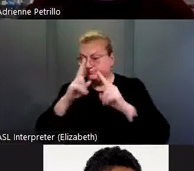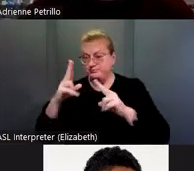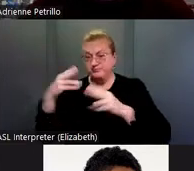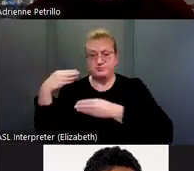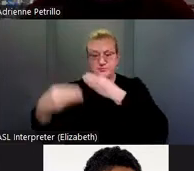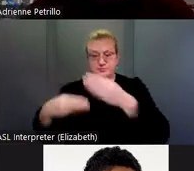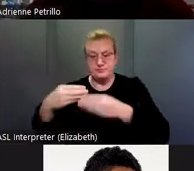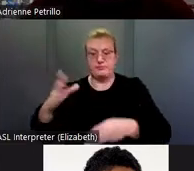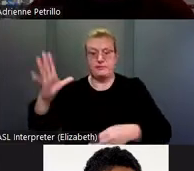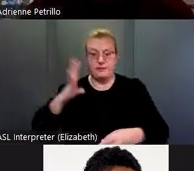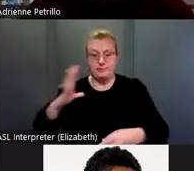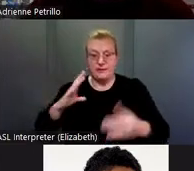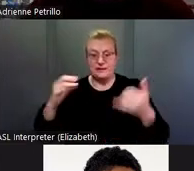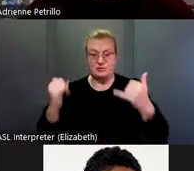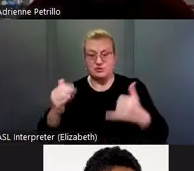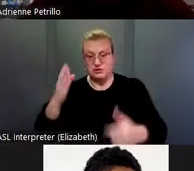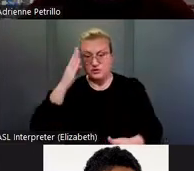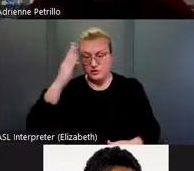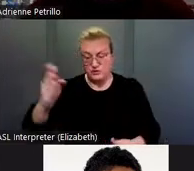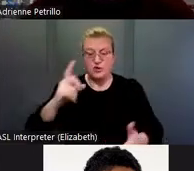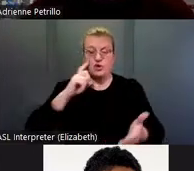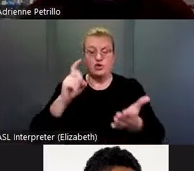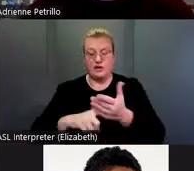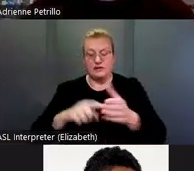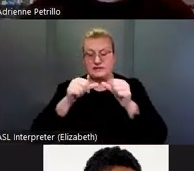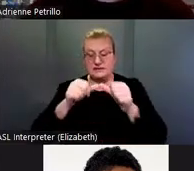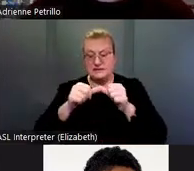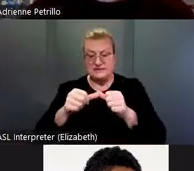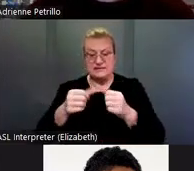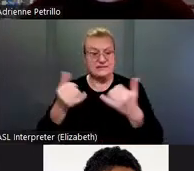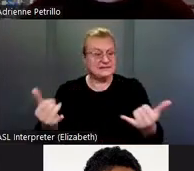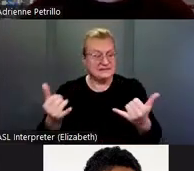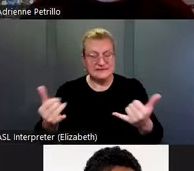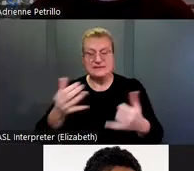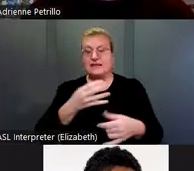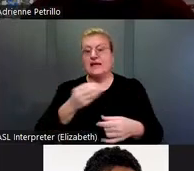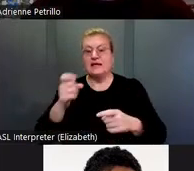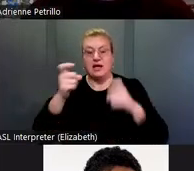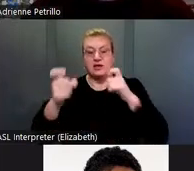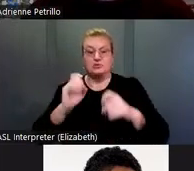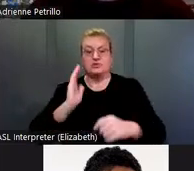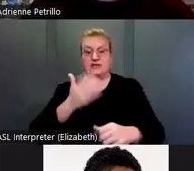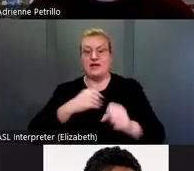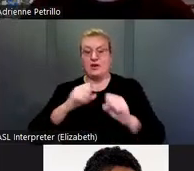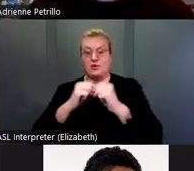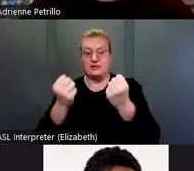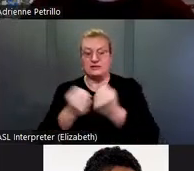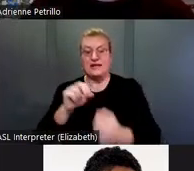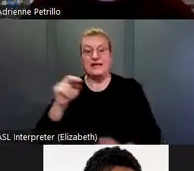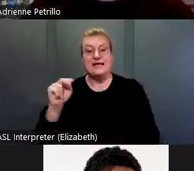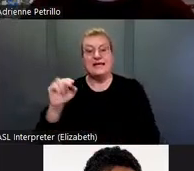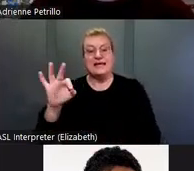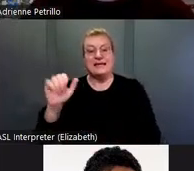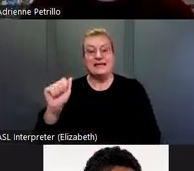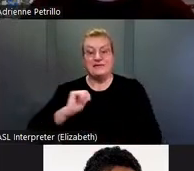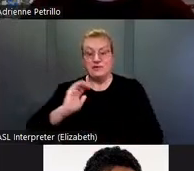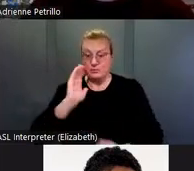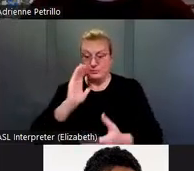and recognize their continued existence and contributions to our society. At NEFA we believe that one of the roles of the arts